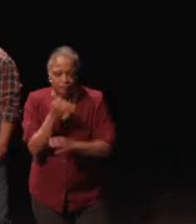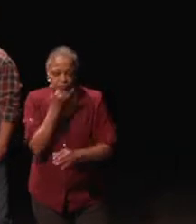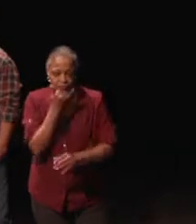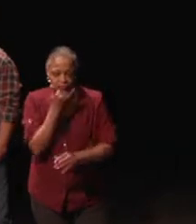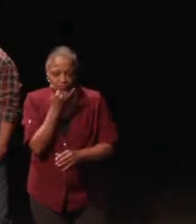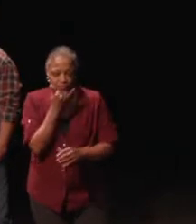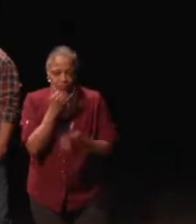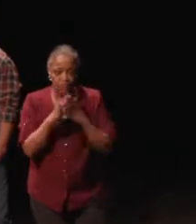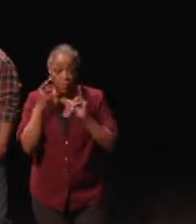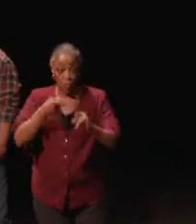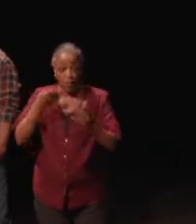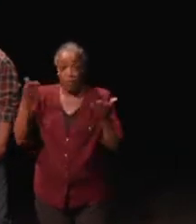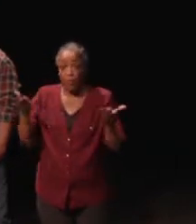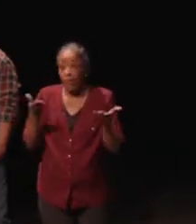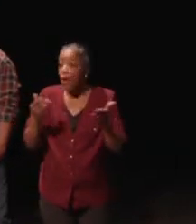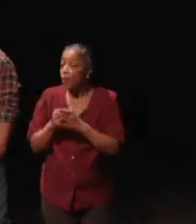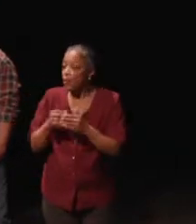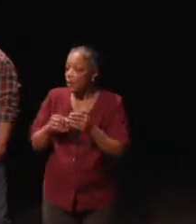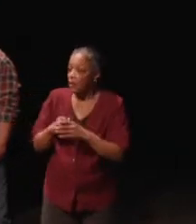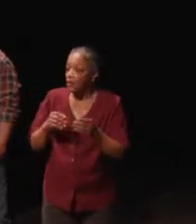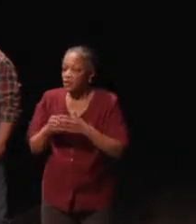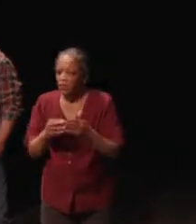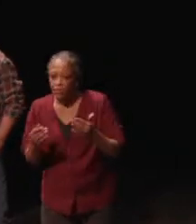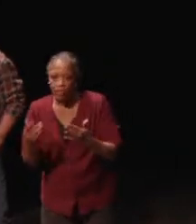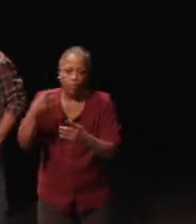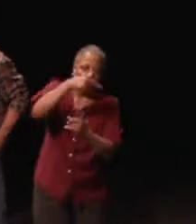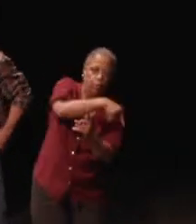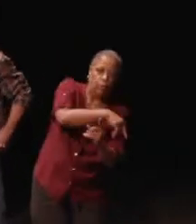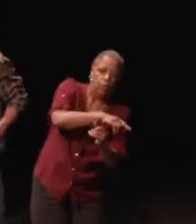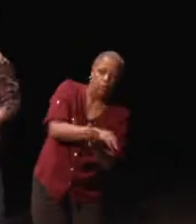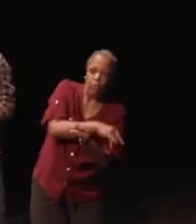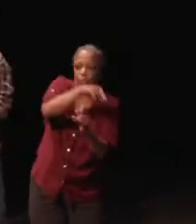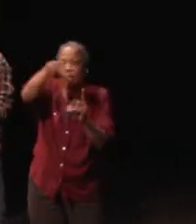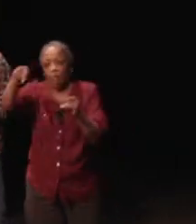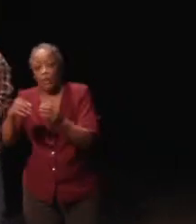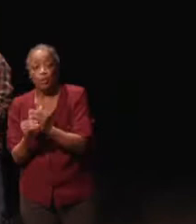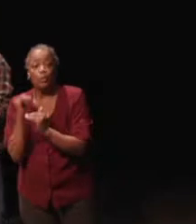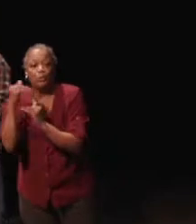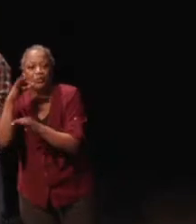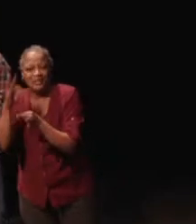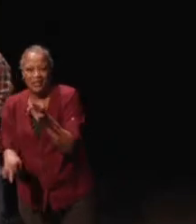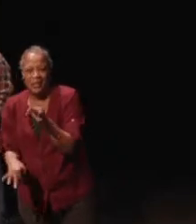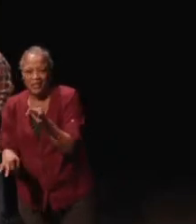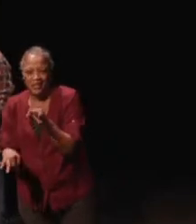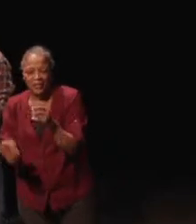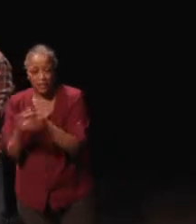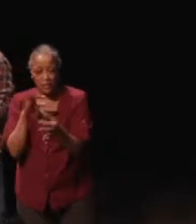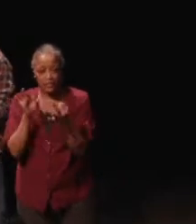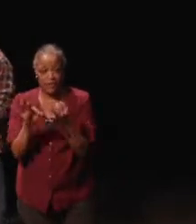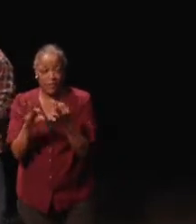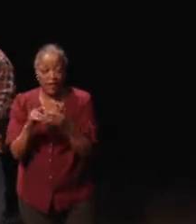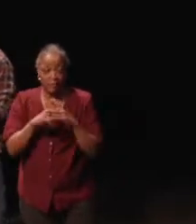The point here is that we went too far the other direction of oversimplifying the mechanic. The first feedback we had in the initial implementation was